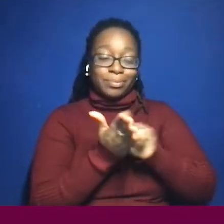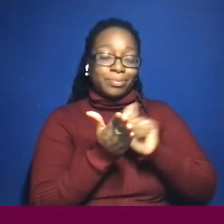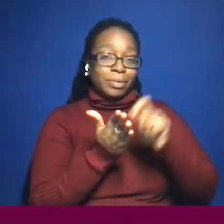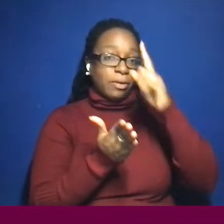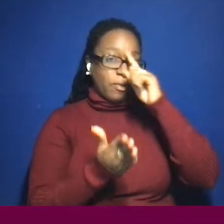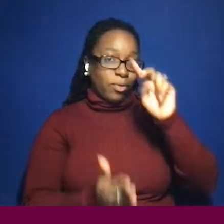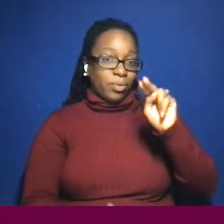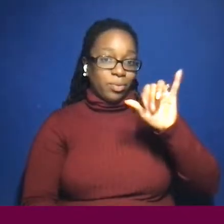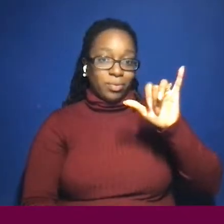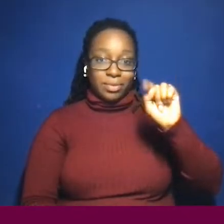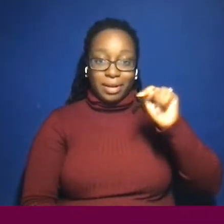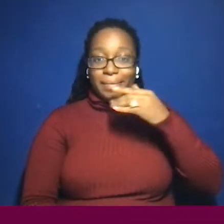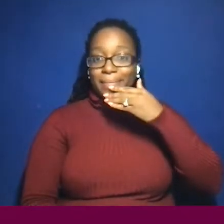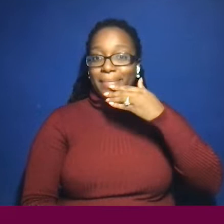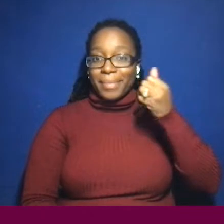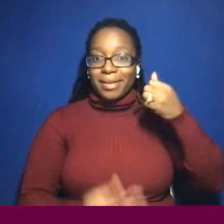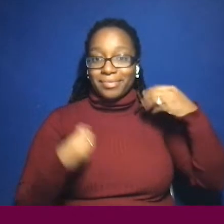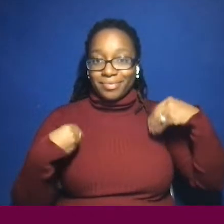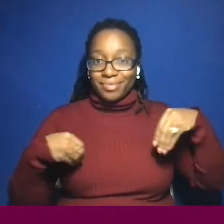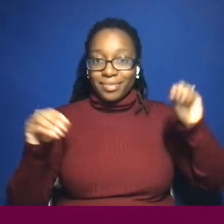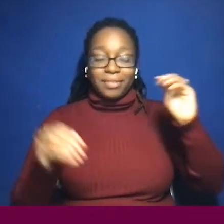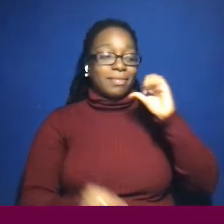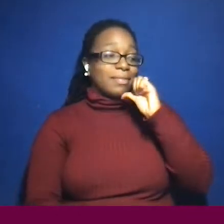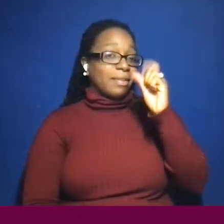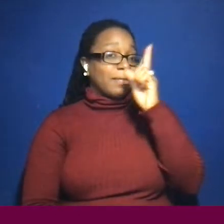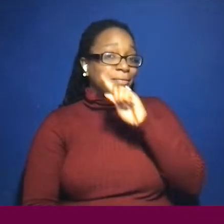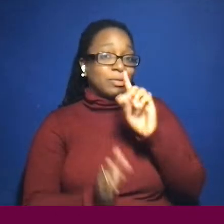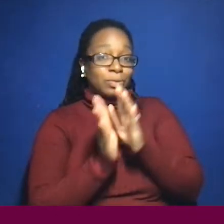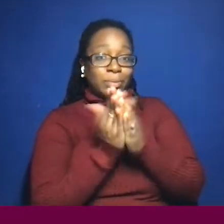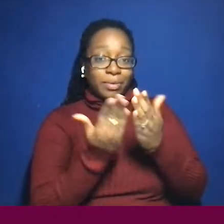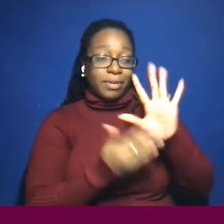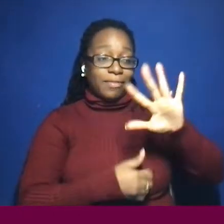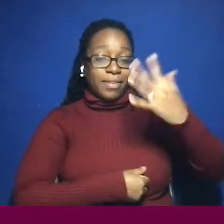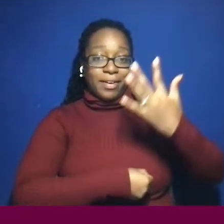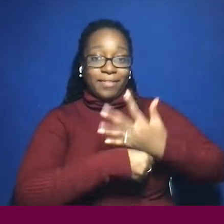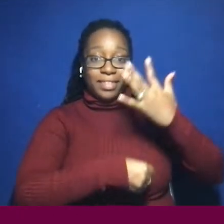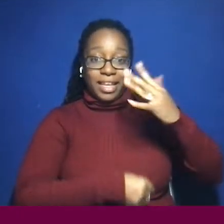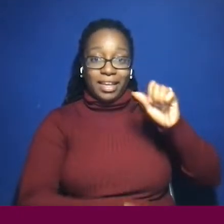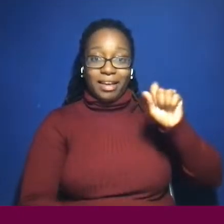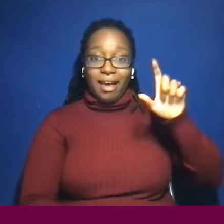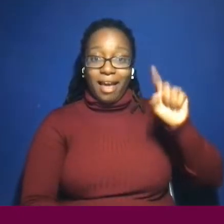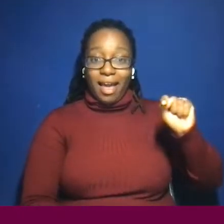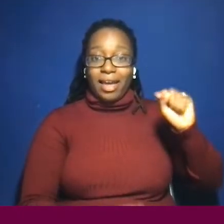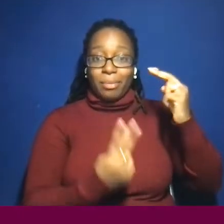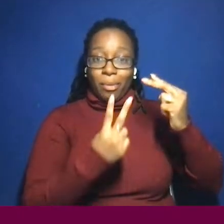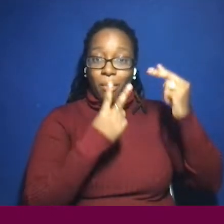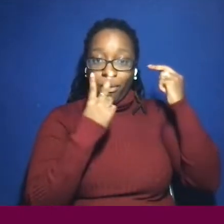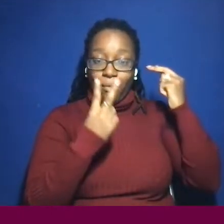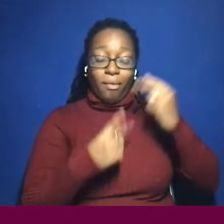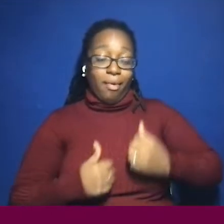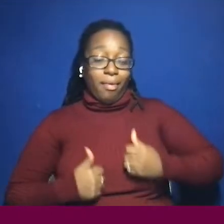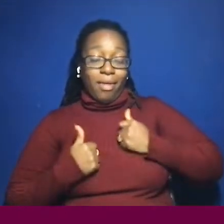The New York Times bestselling nonfiction book, Five Days at Memorial: Life and Death in a